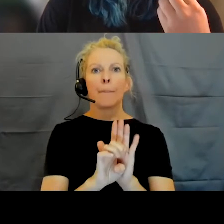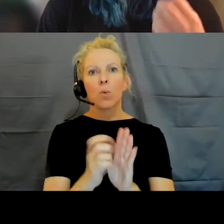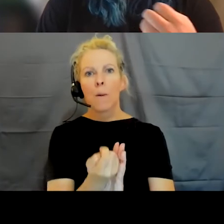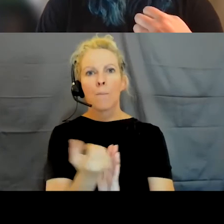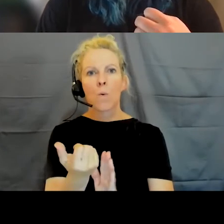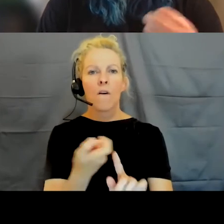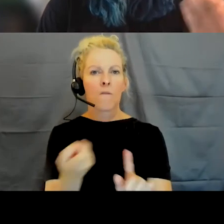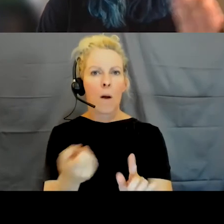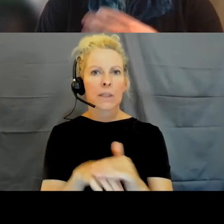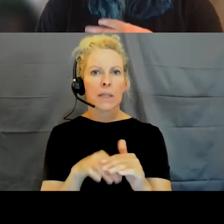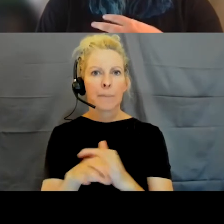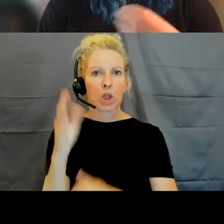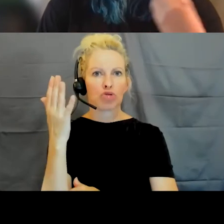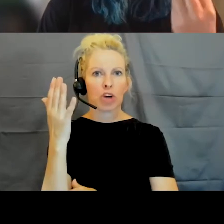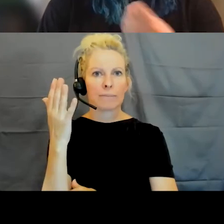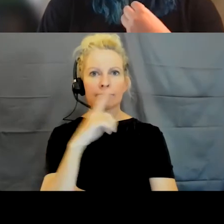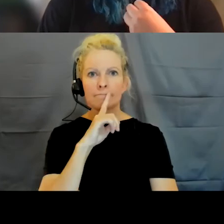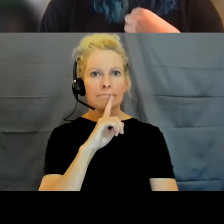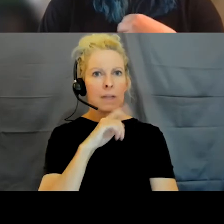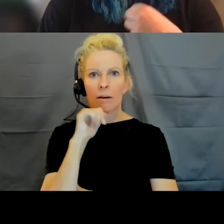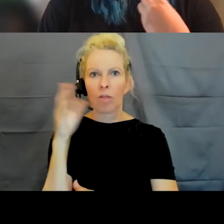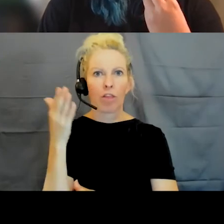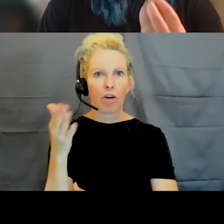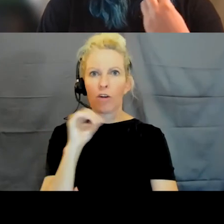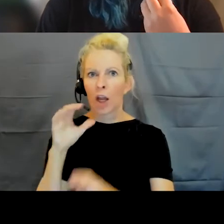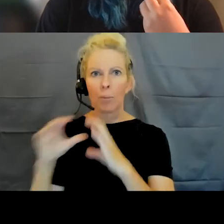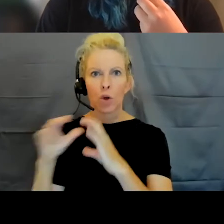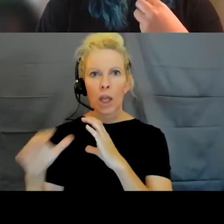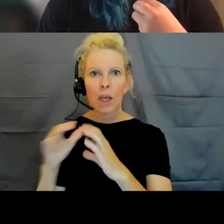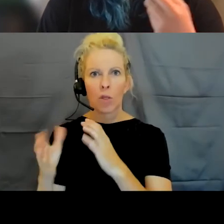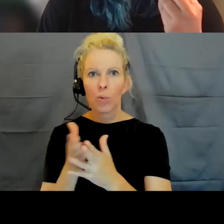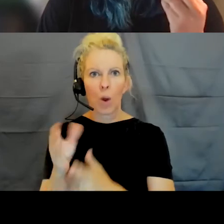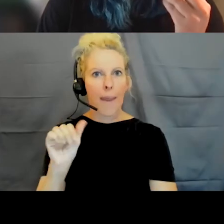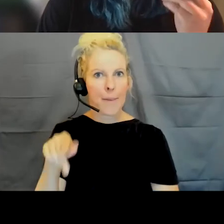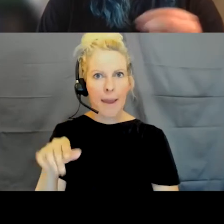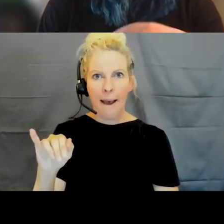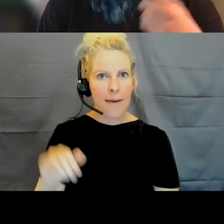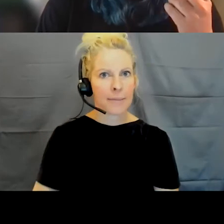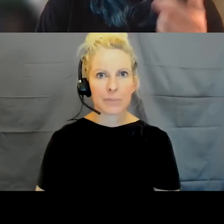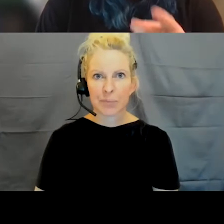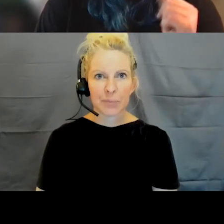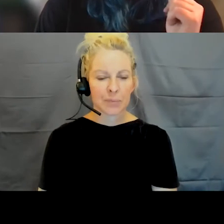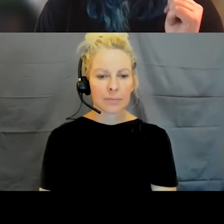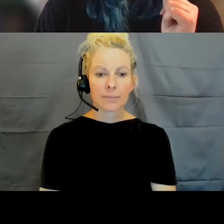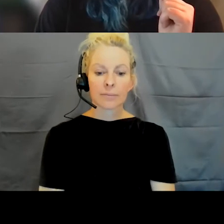accessibility tree, it removes it out. It is not communicated through the API. This accessibility